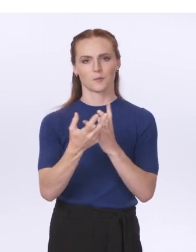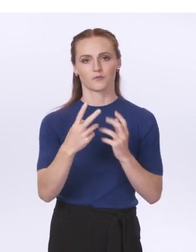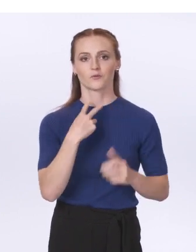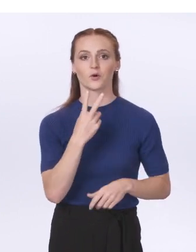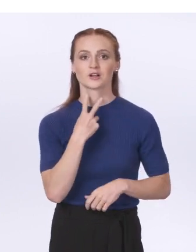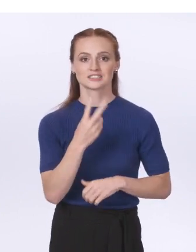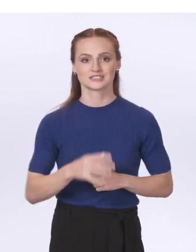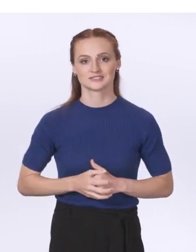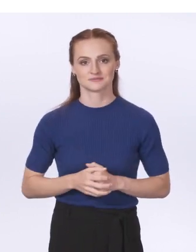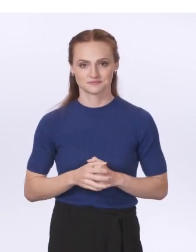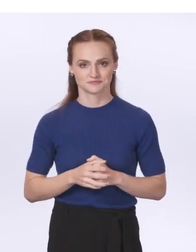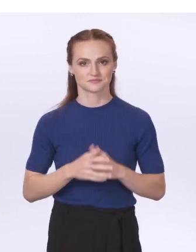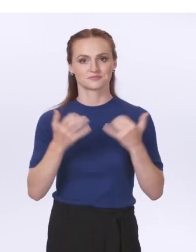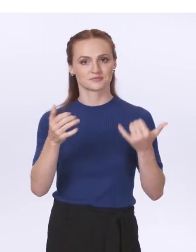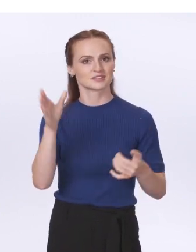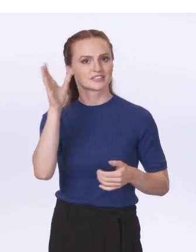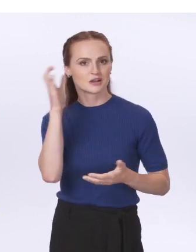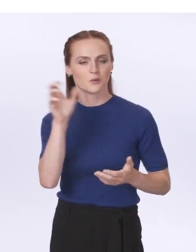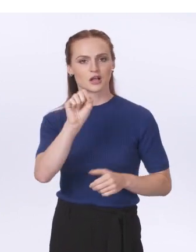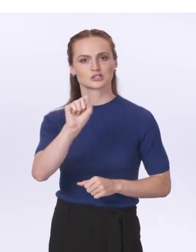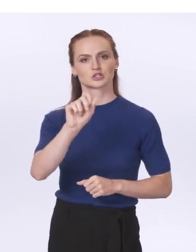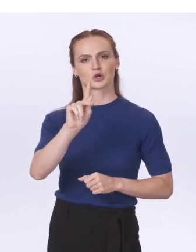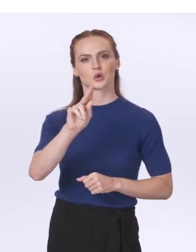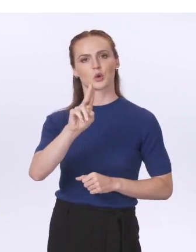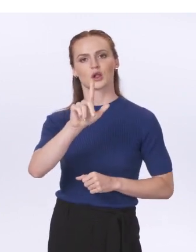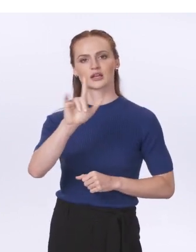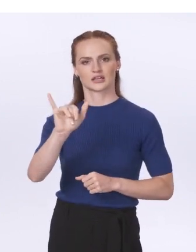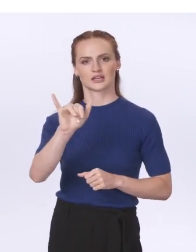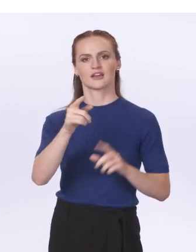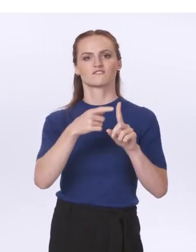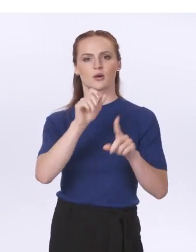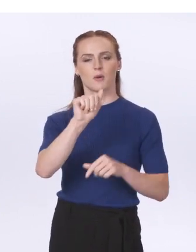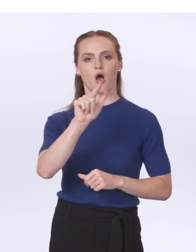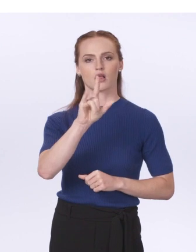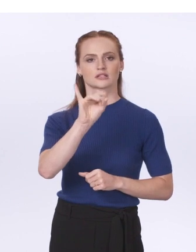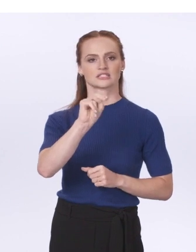Now let’s hear what Skully from Aldin’s Waltz of the Wizard has to say.